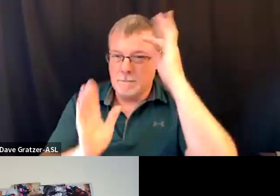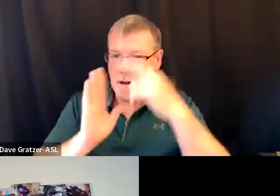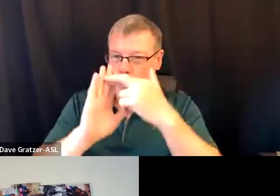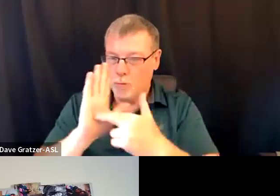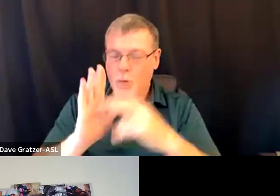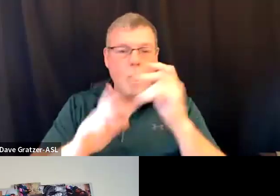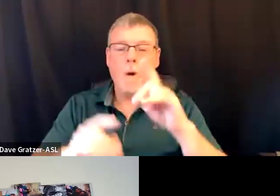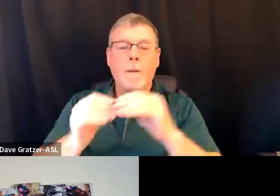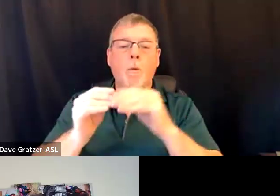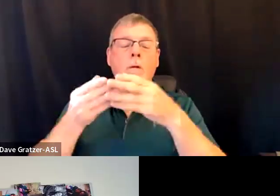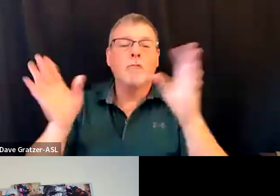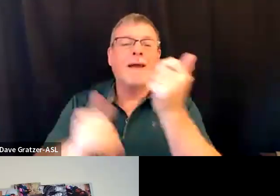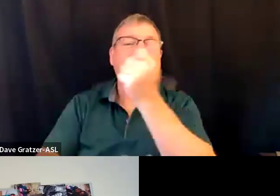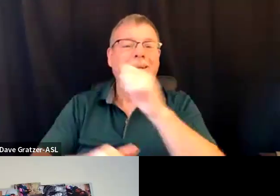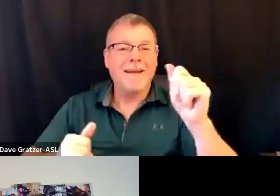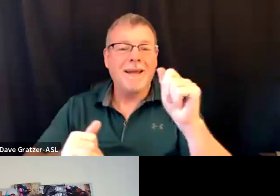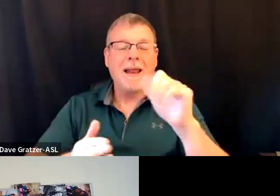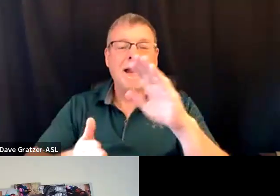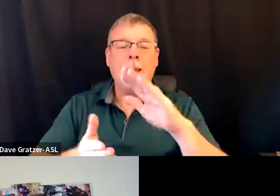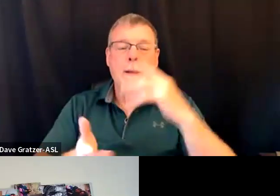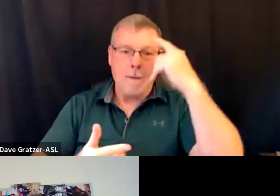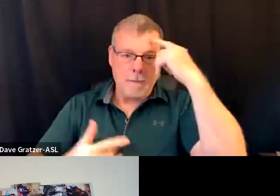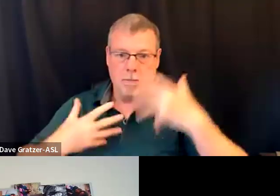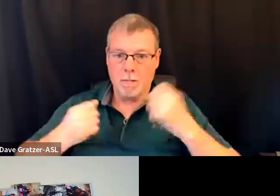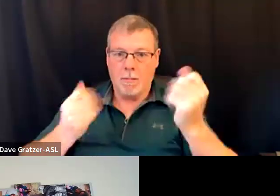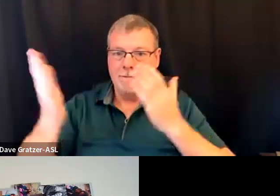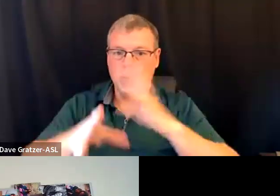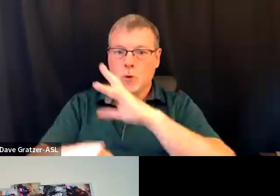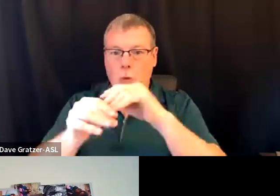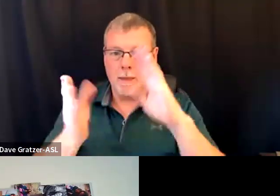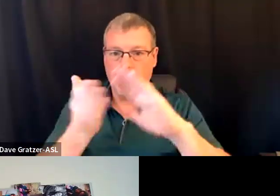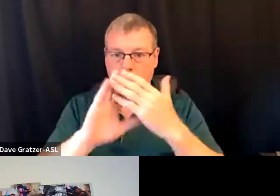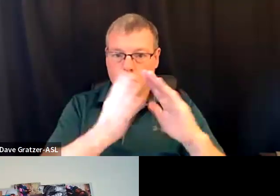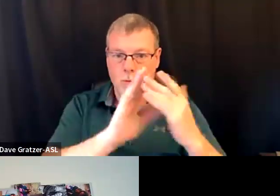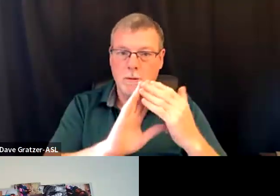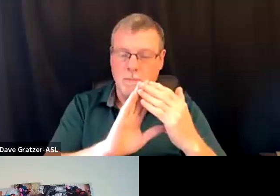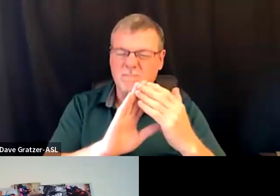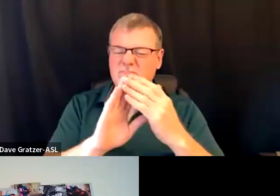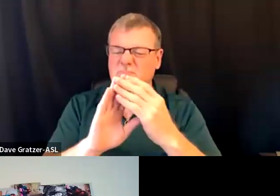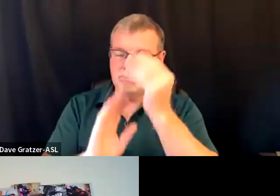to receiving any mental health services within a community? So it is a more broad definition.